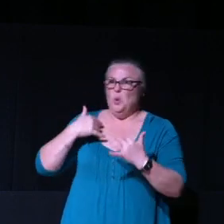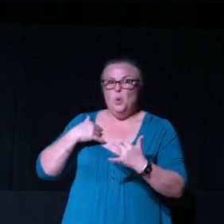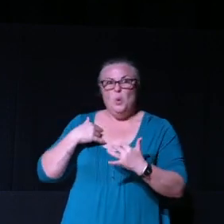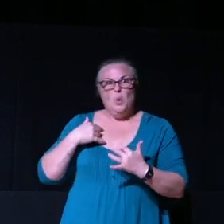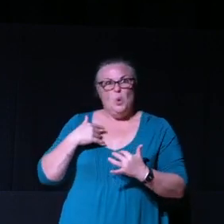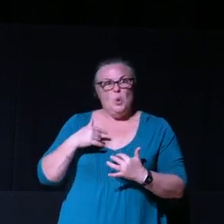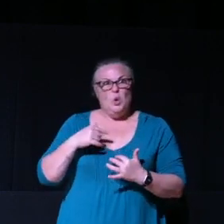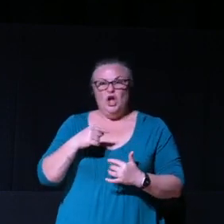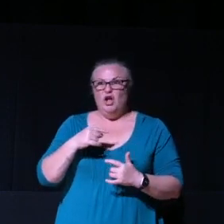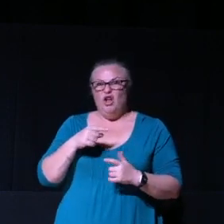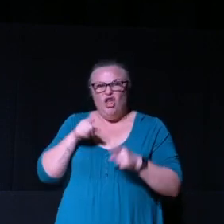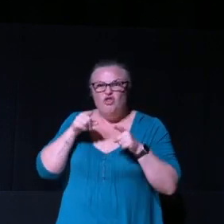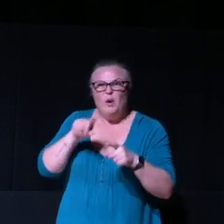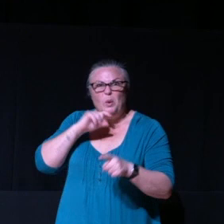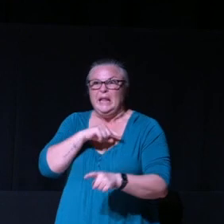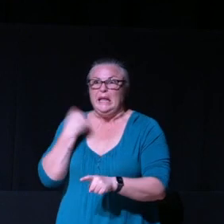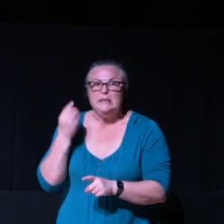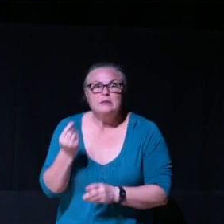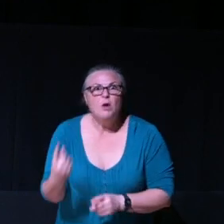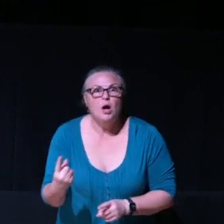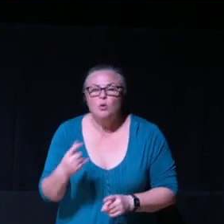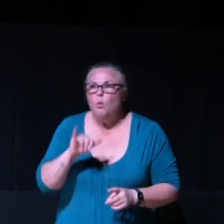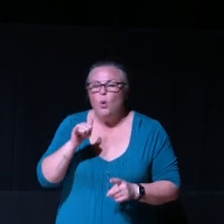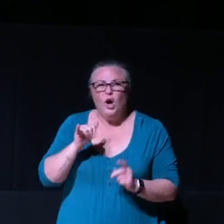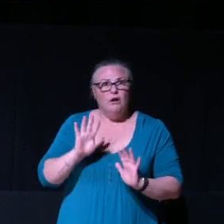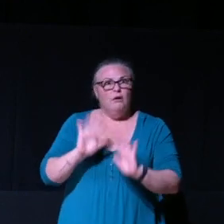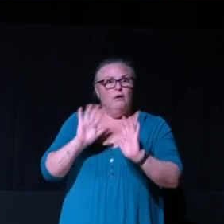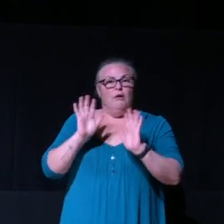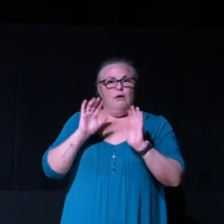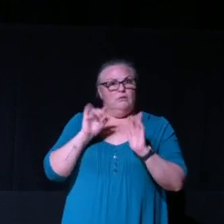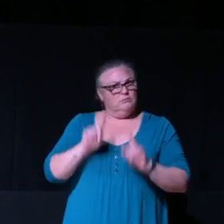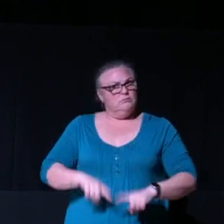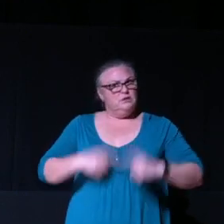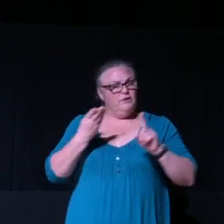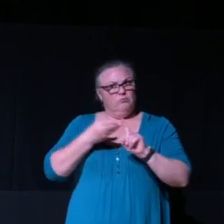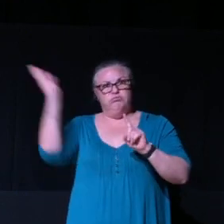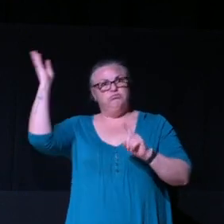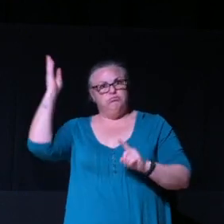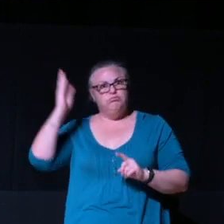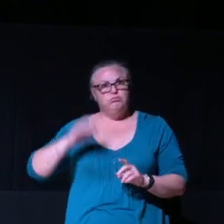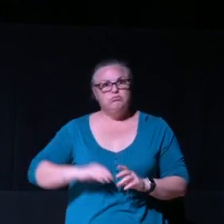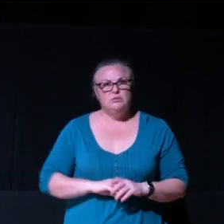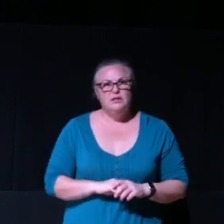which I guess it's like that spectrum of what is cancel culture and I guess if some people